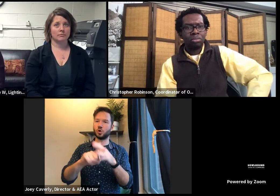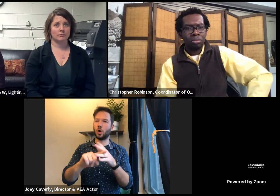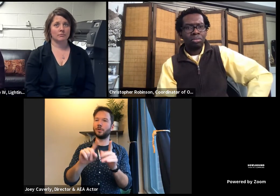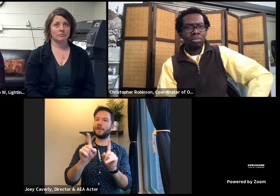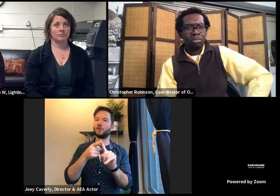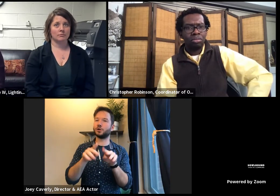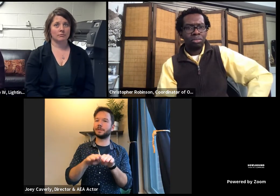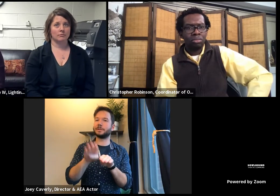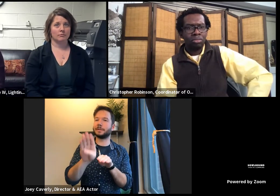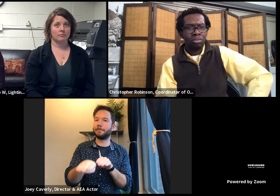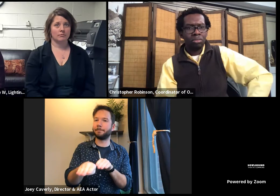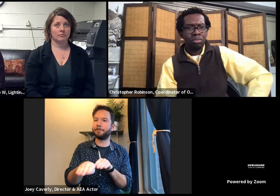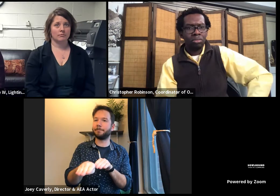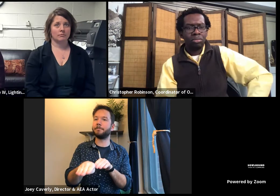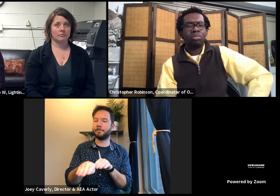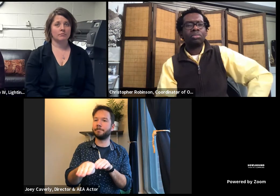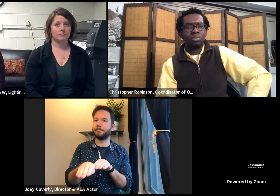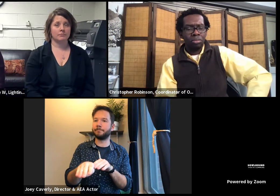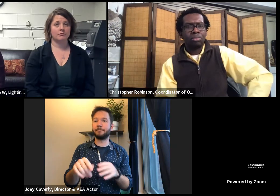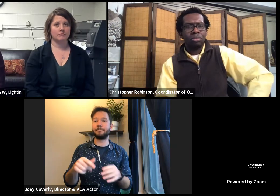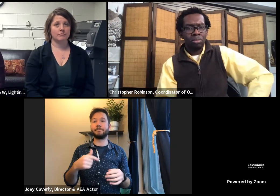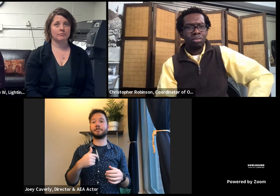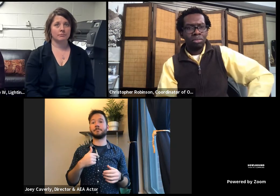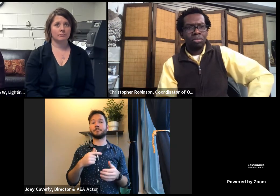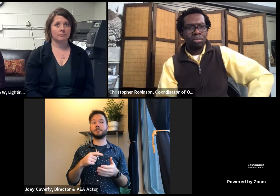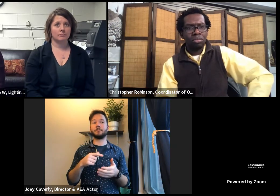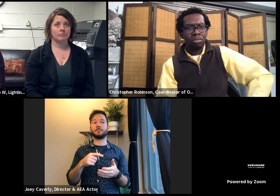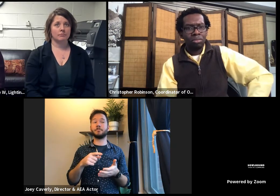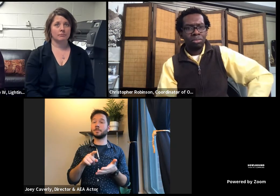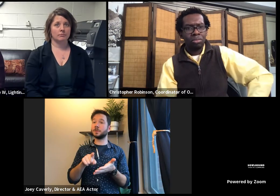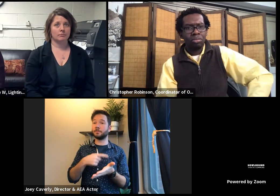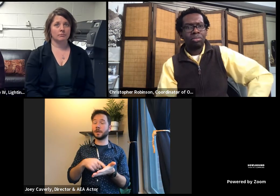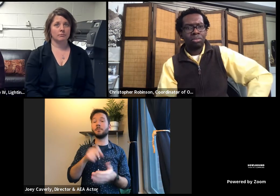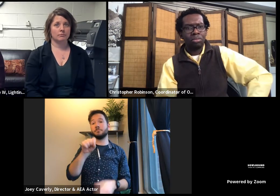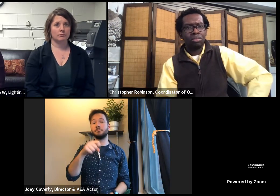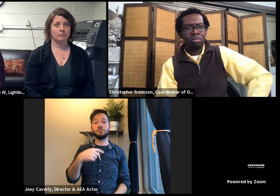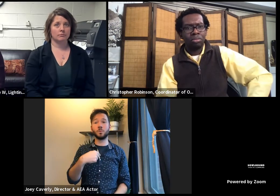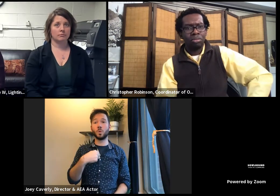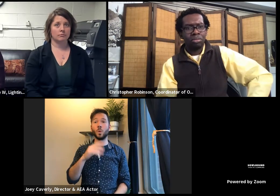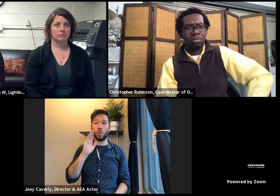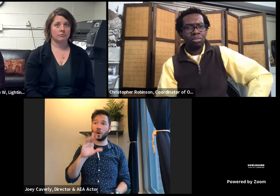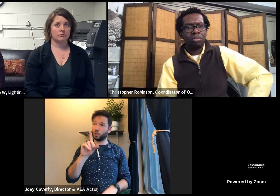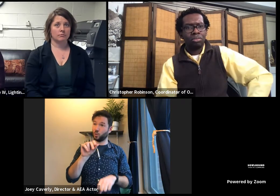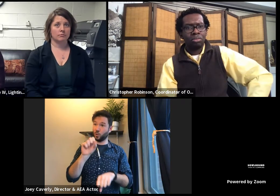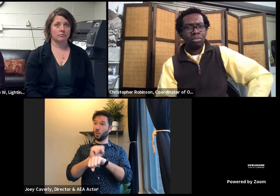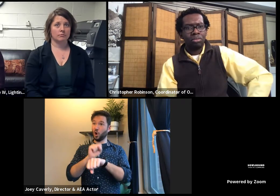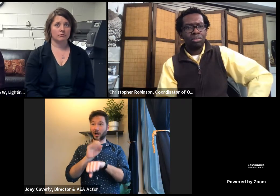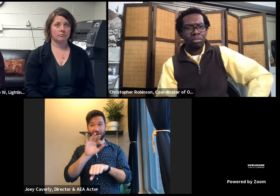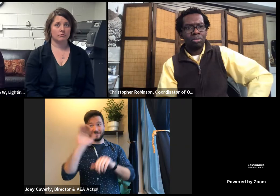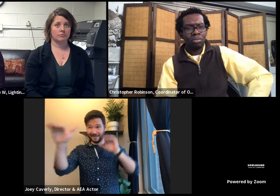All that it takes is a point of outreach. That's the first step, is to reach out.